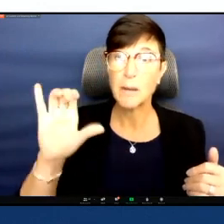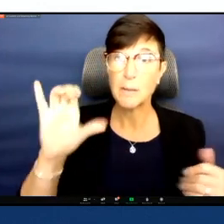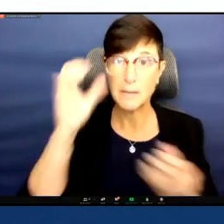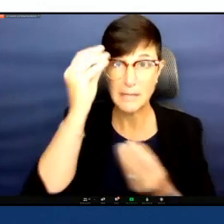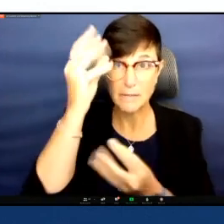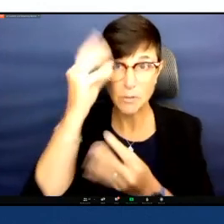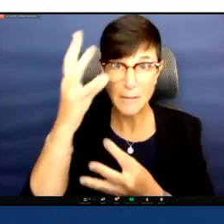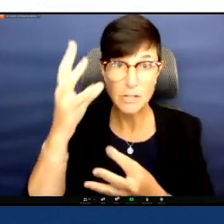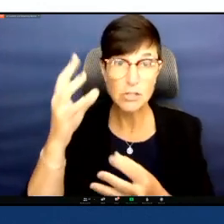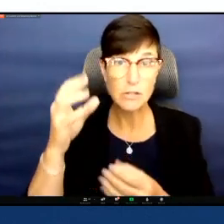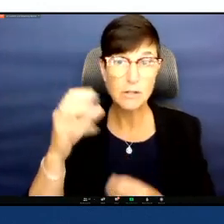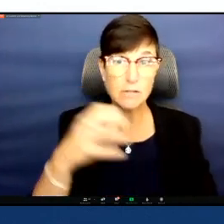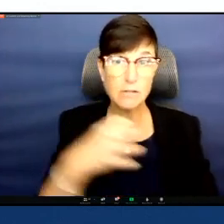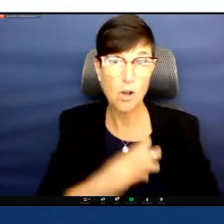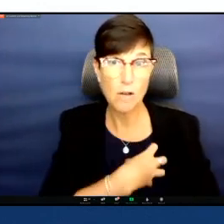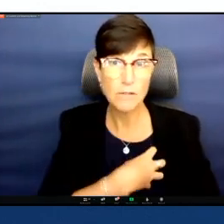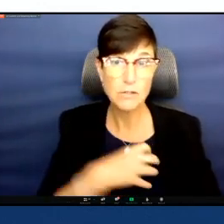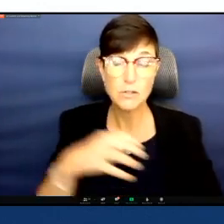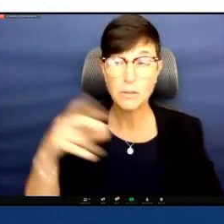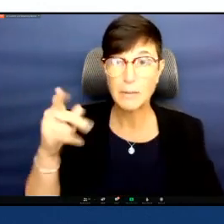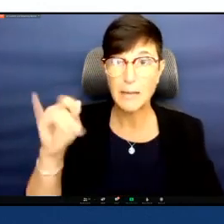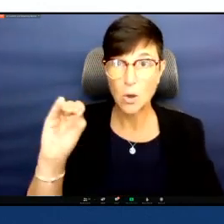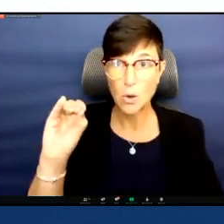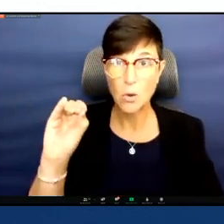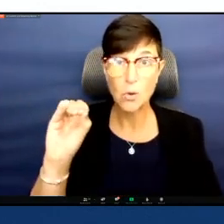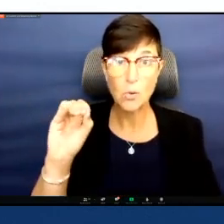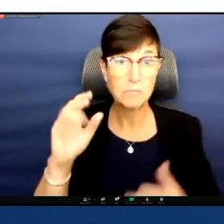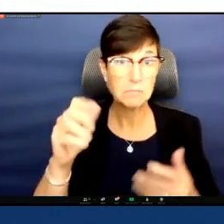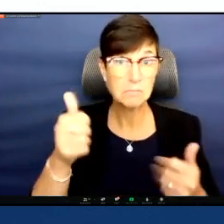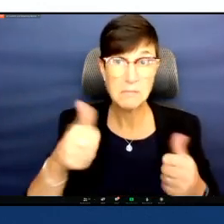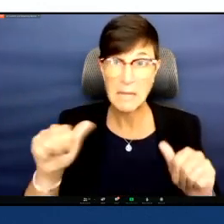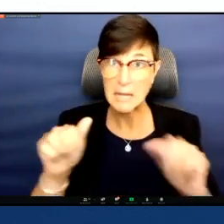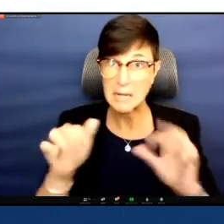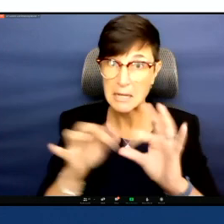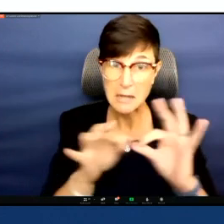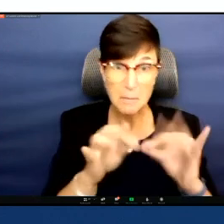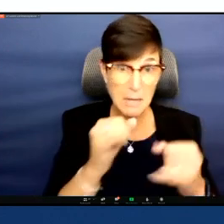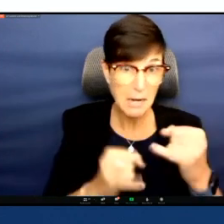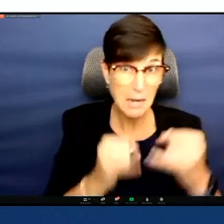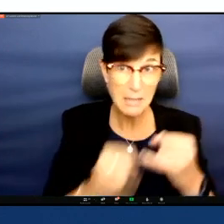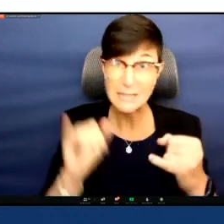additional comments, if not, we will move forward with concluding.